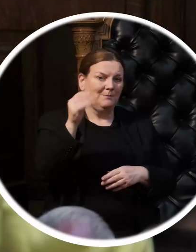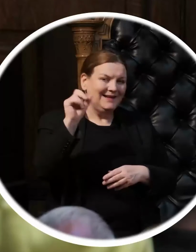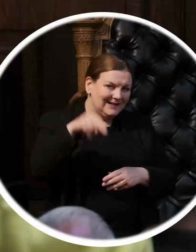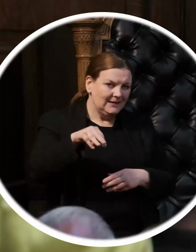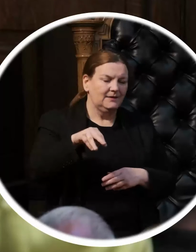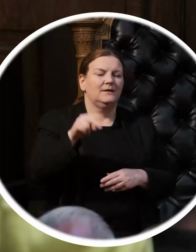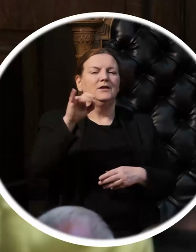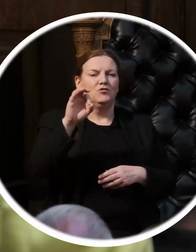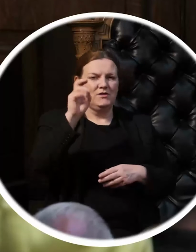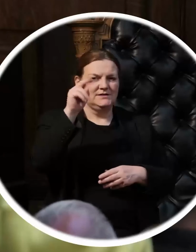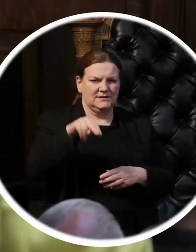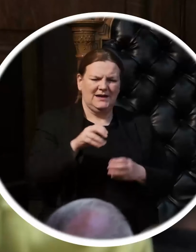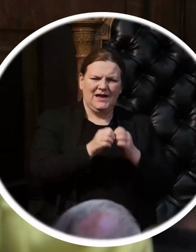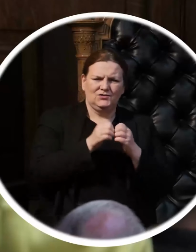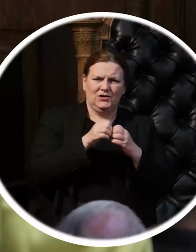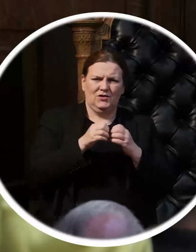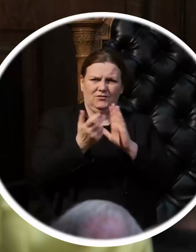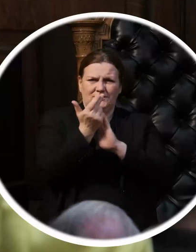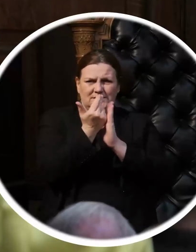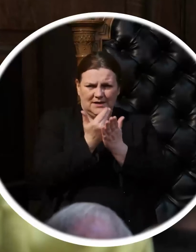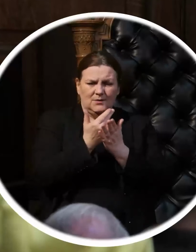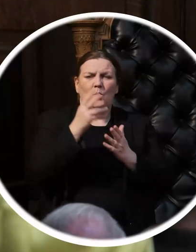of a railway station, predominantly because it's made in iron.